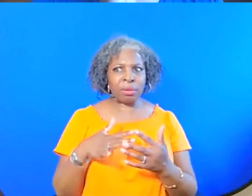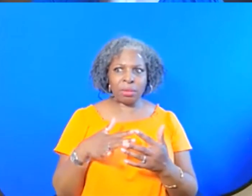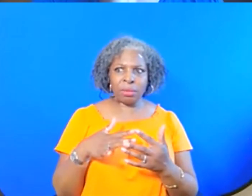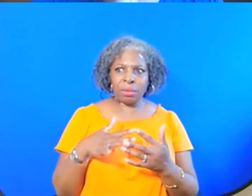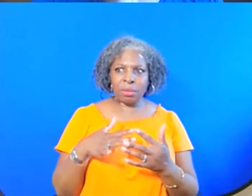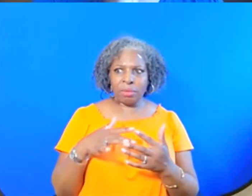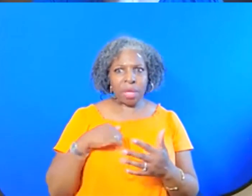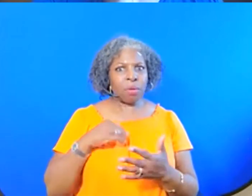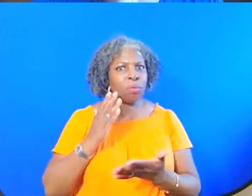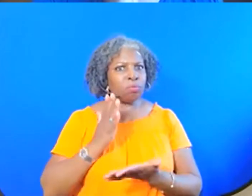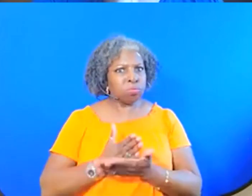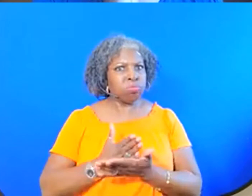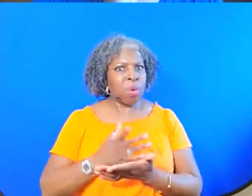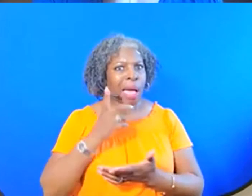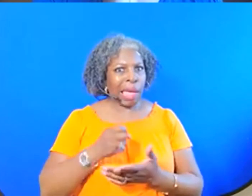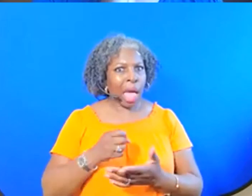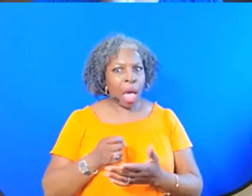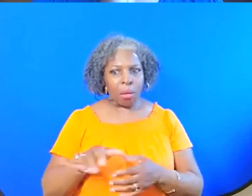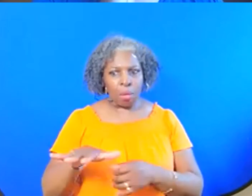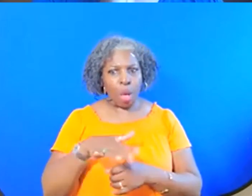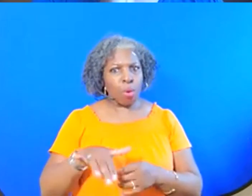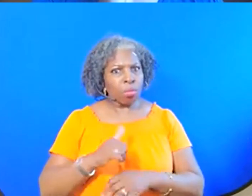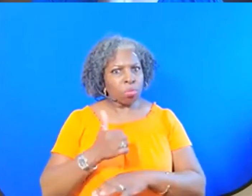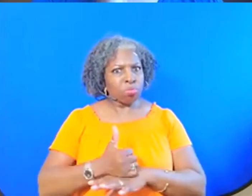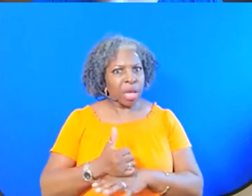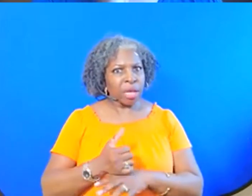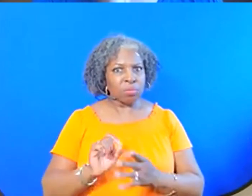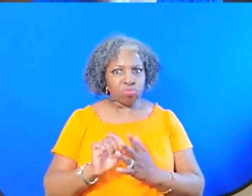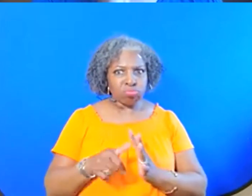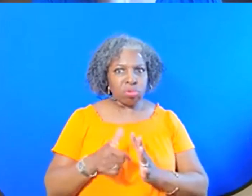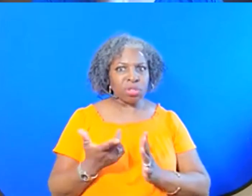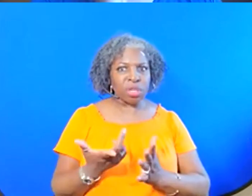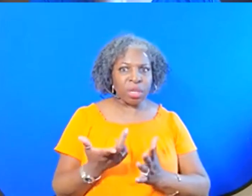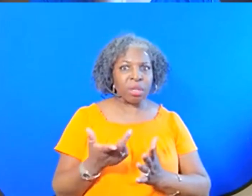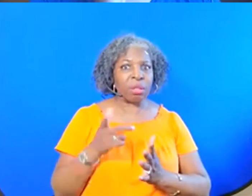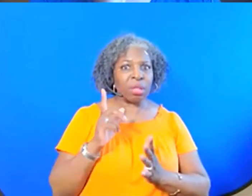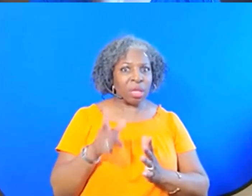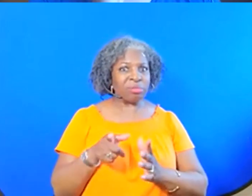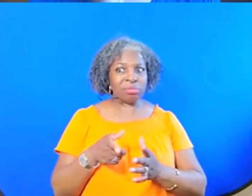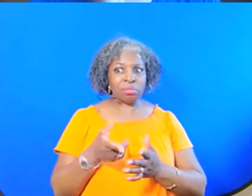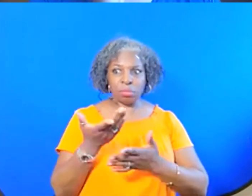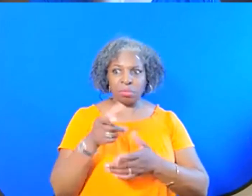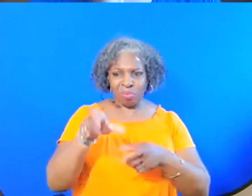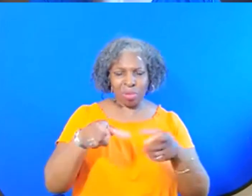locally based project that can still be speak to people in many different contexts.